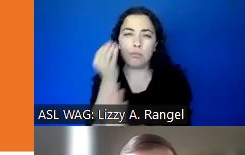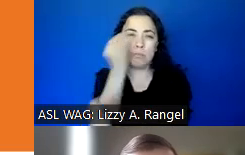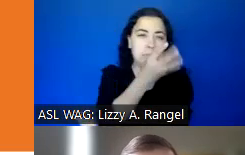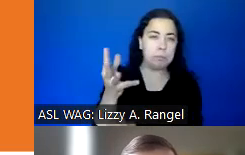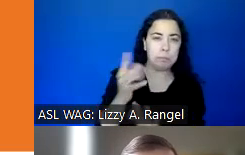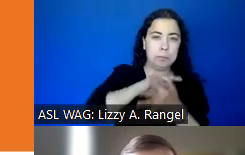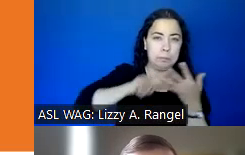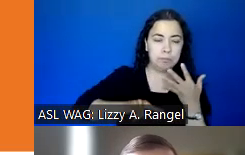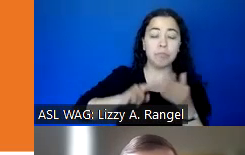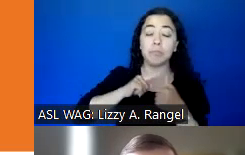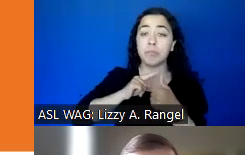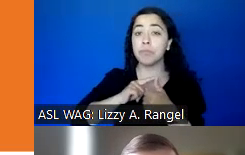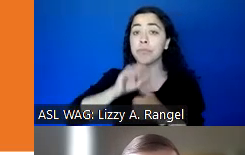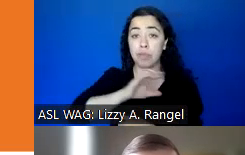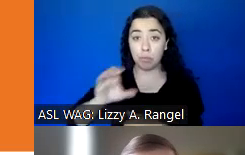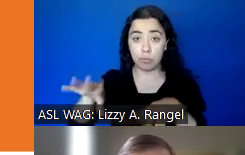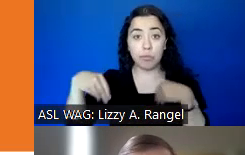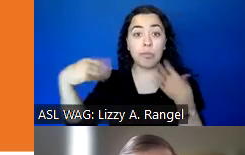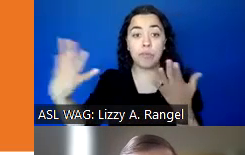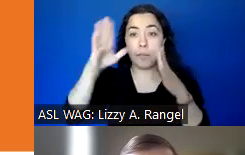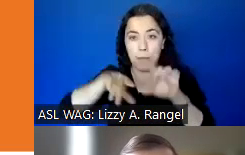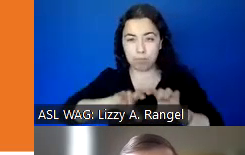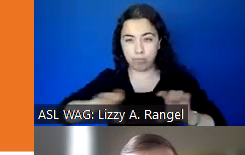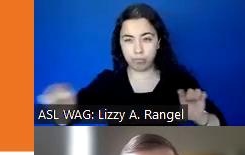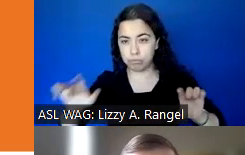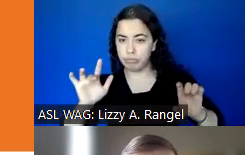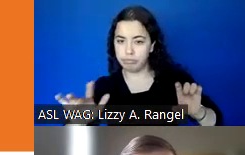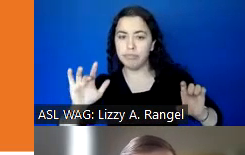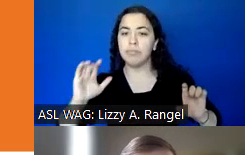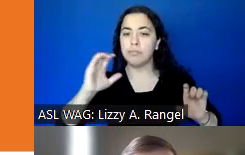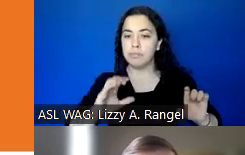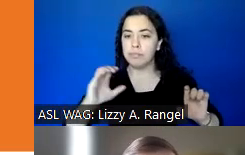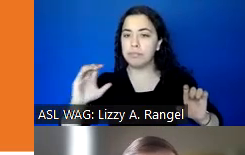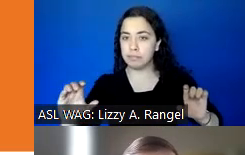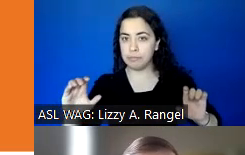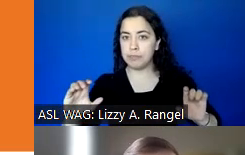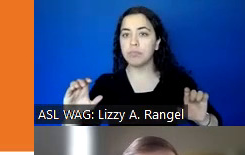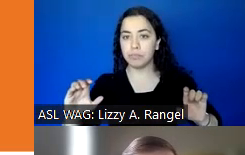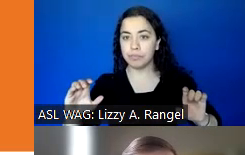and I am a Membership Services Coordinator with IAAP. Thank you for joining us for the next